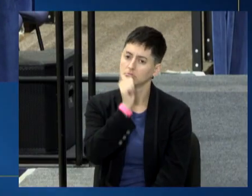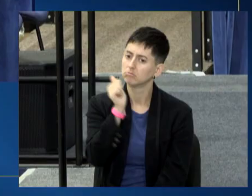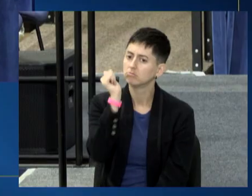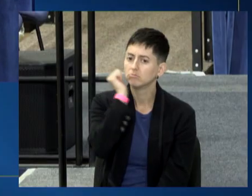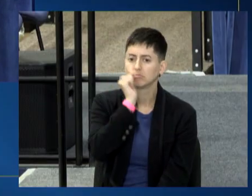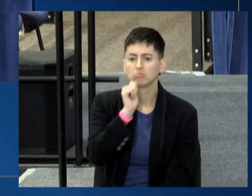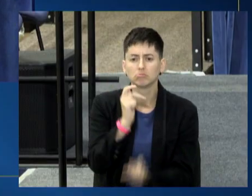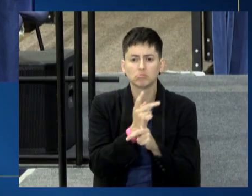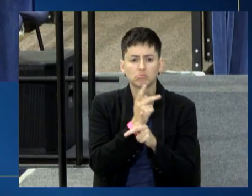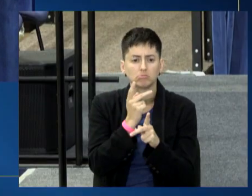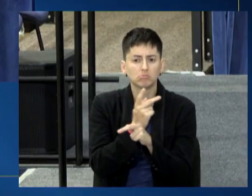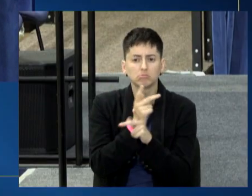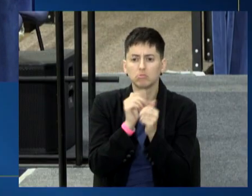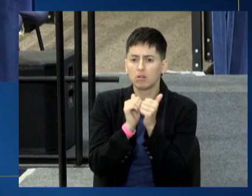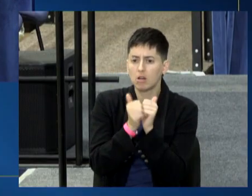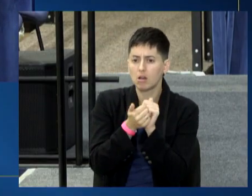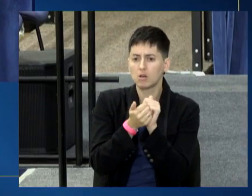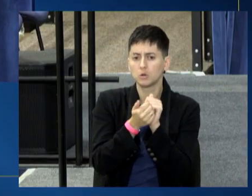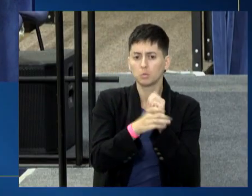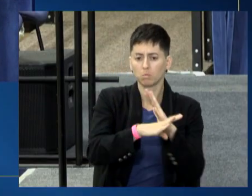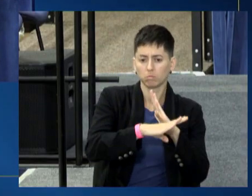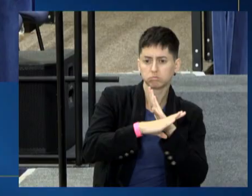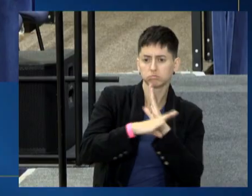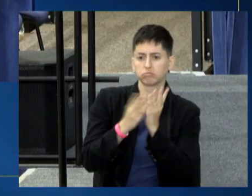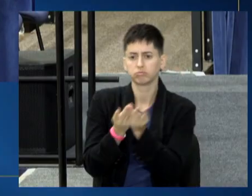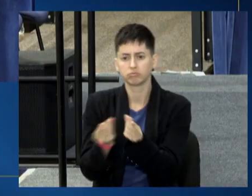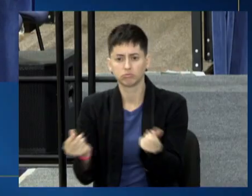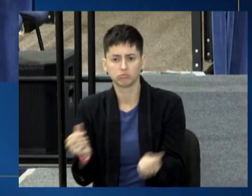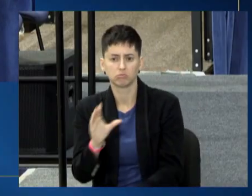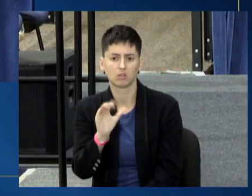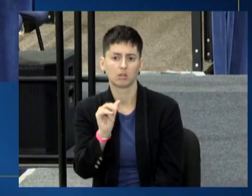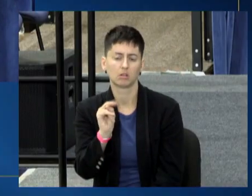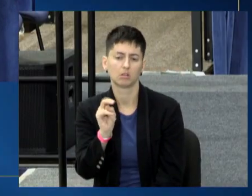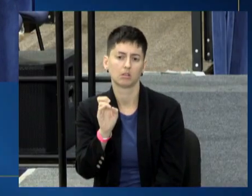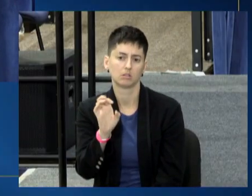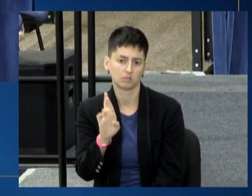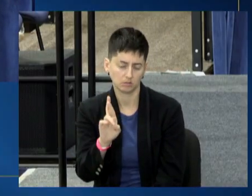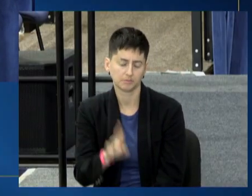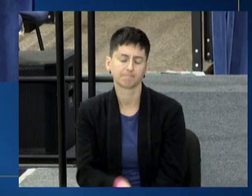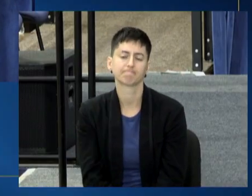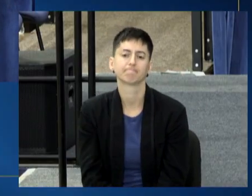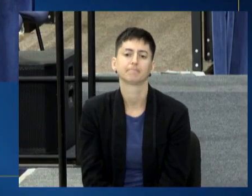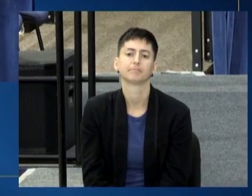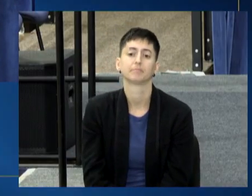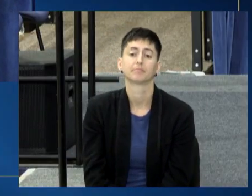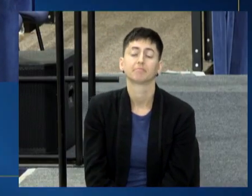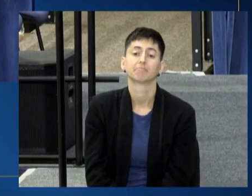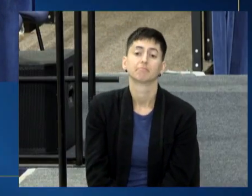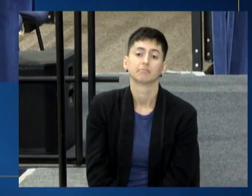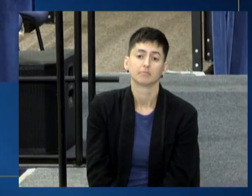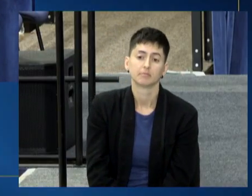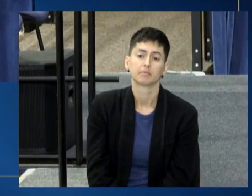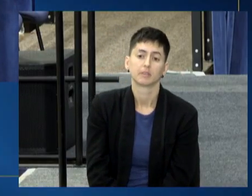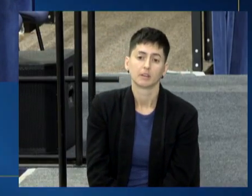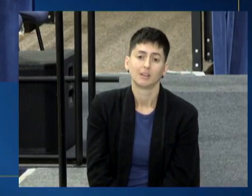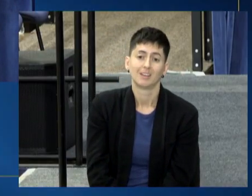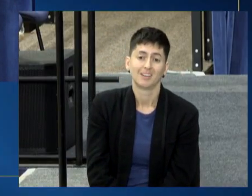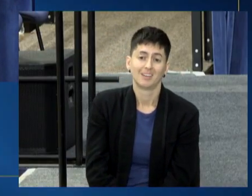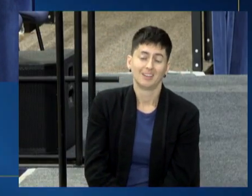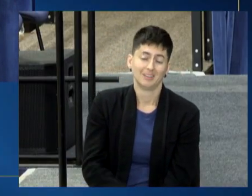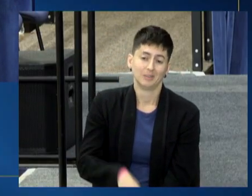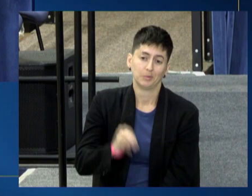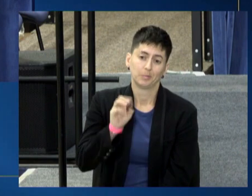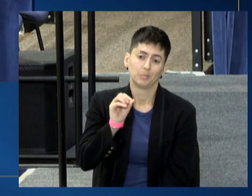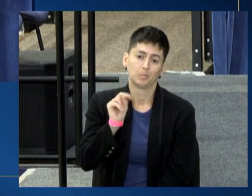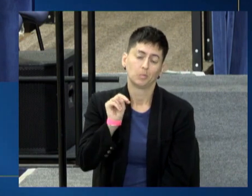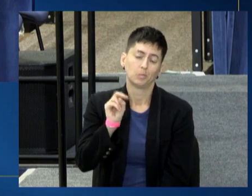cancer. And when the administration and the Moonshot team asked for partners to